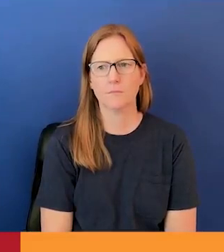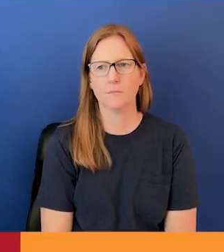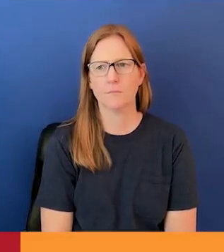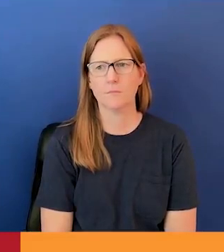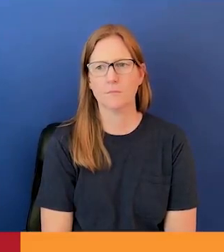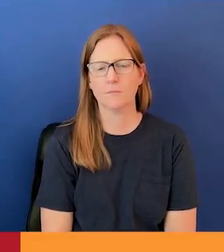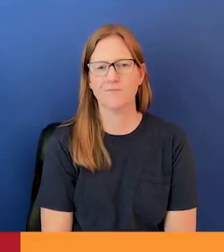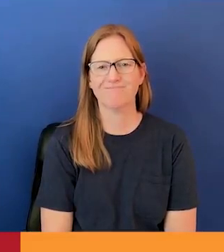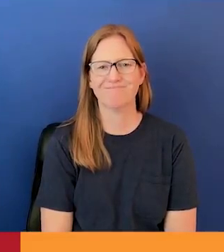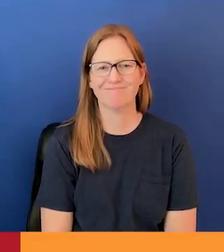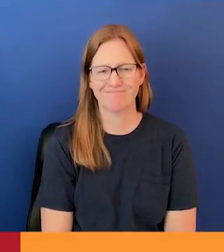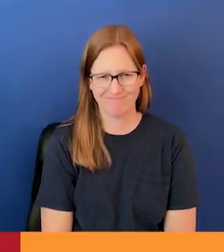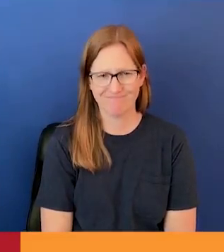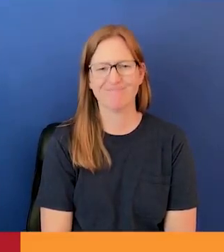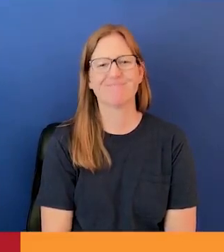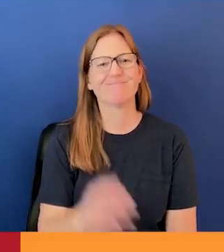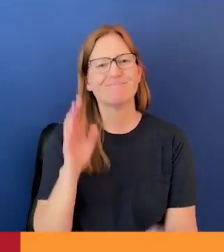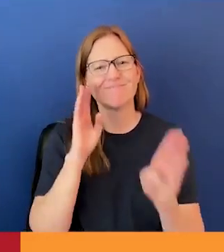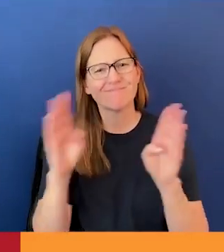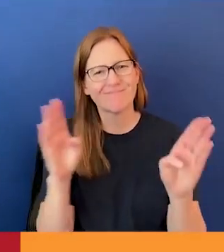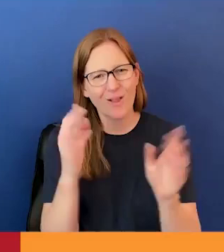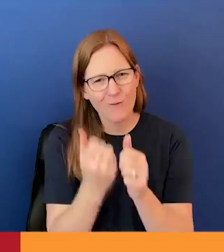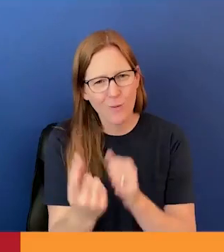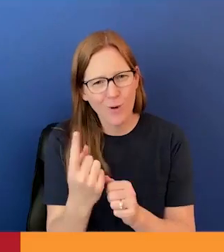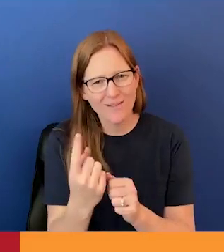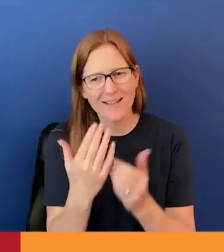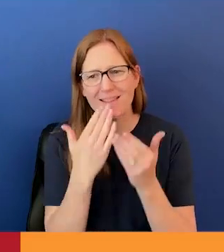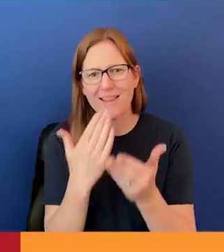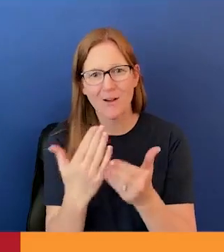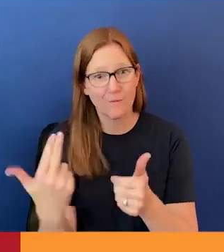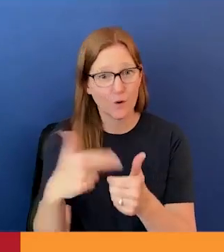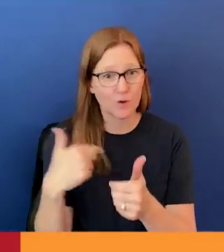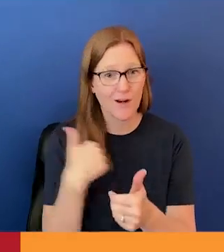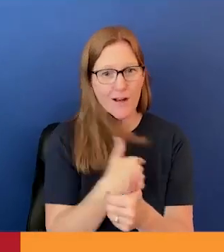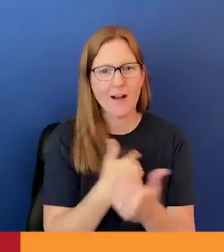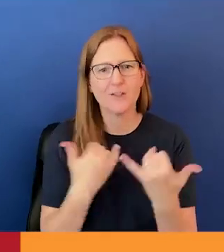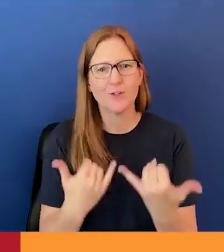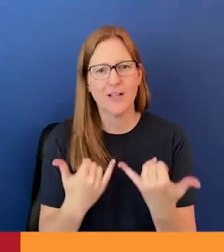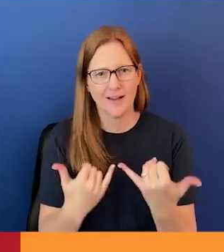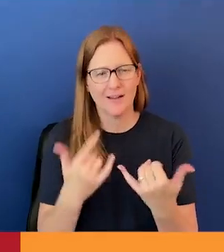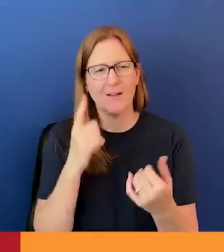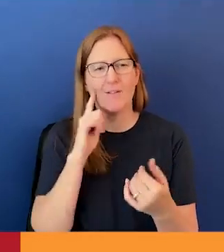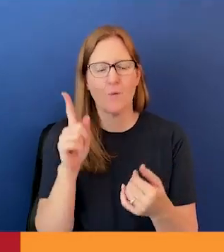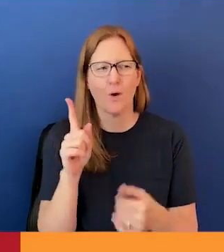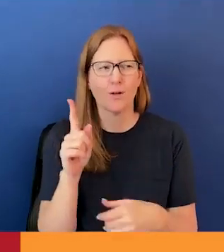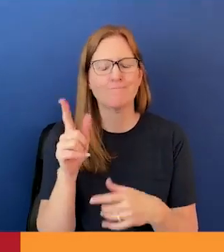[Contractor]: All right. Hello, everyone. Thank you for joining us today for the Administration for Community Living